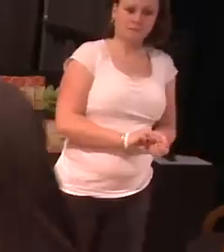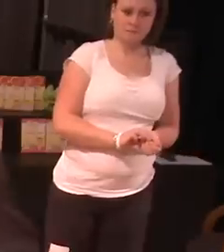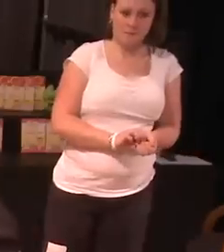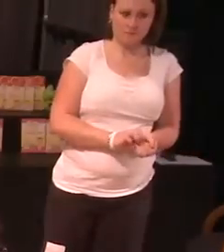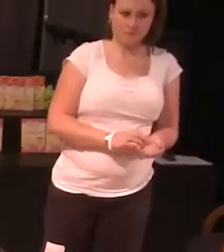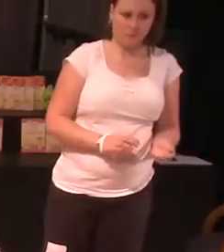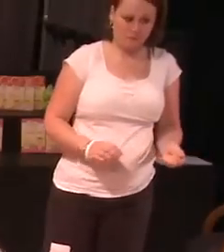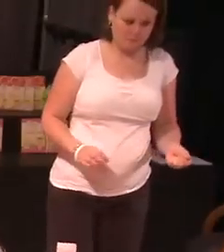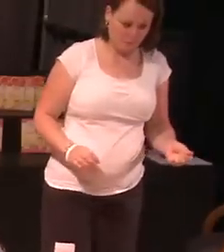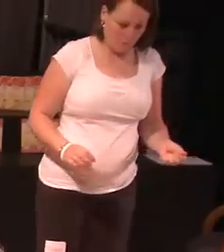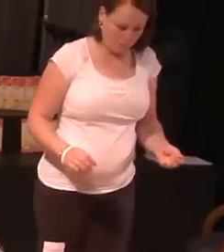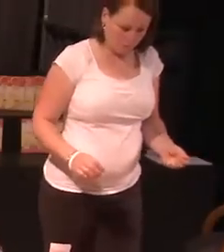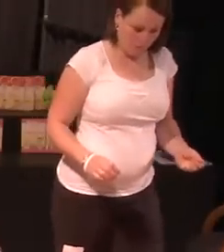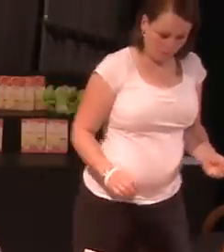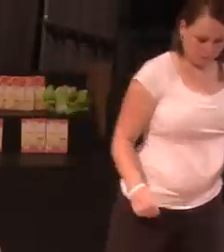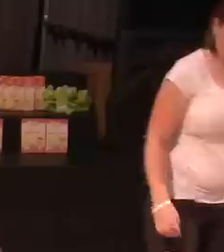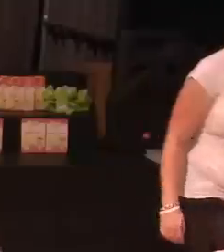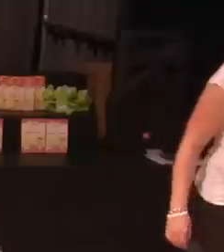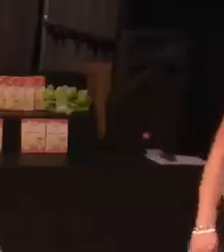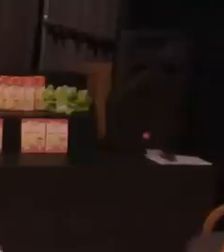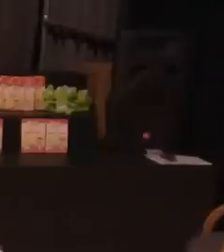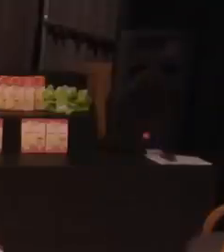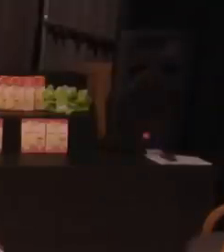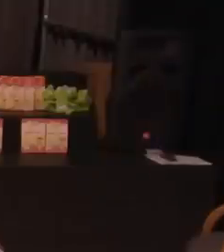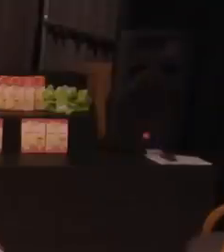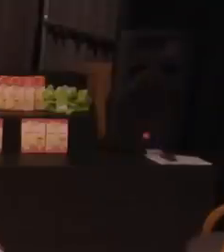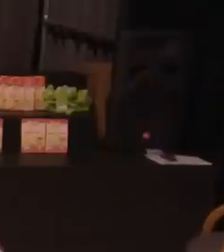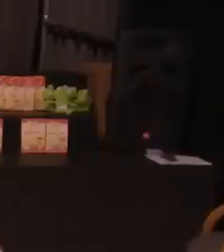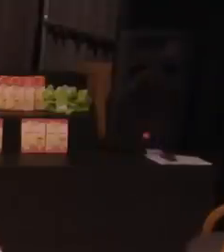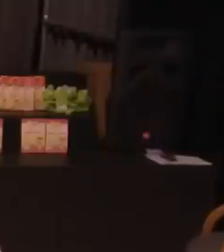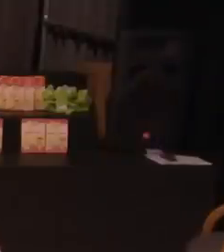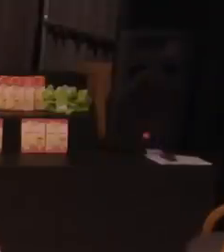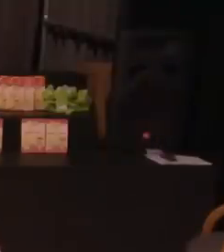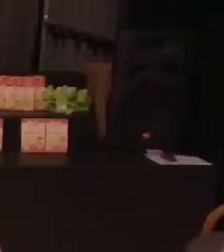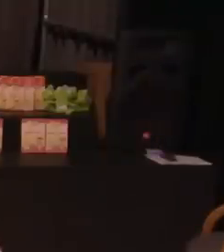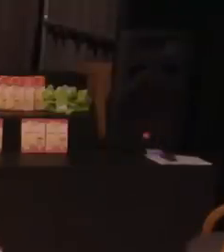Woo, it's really cool. [SINGING] I knew you could do it